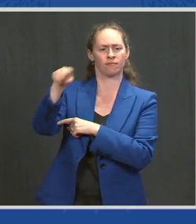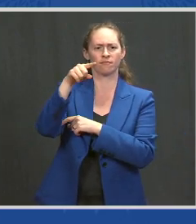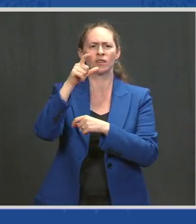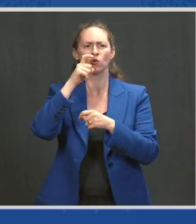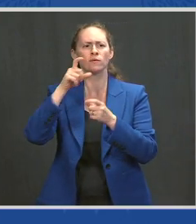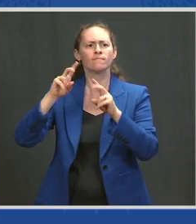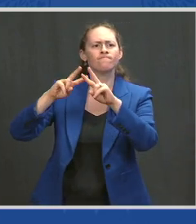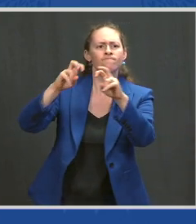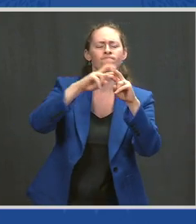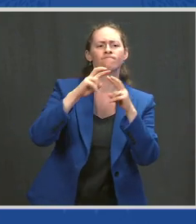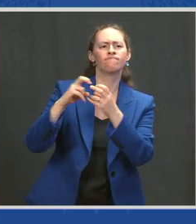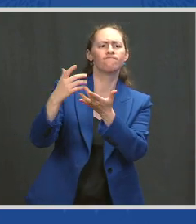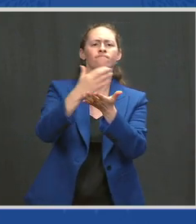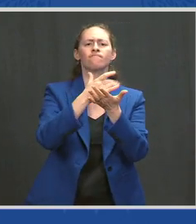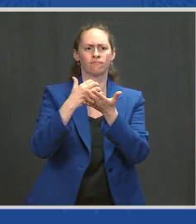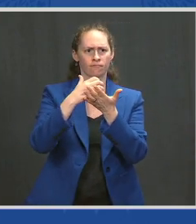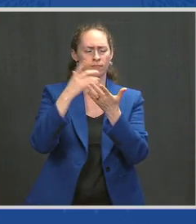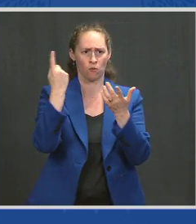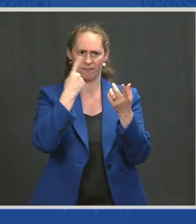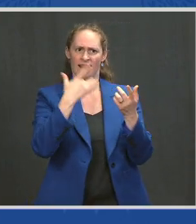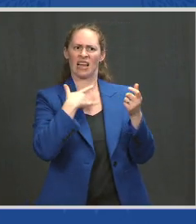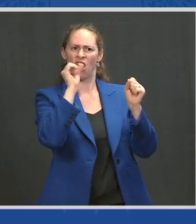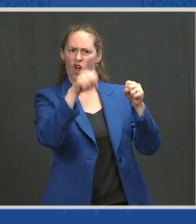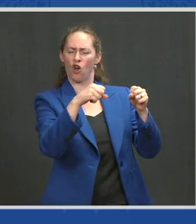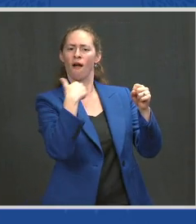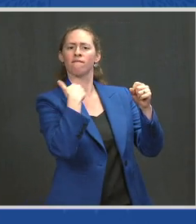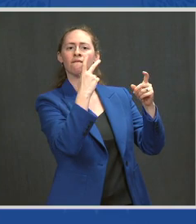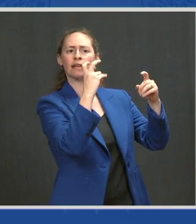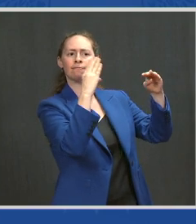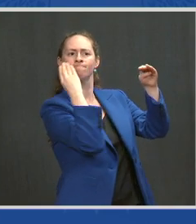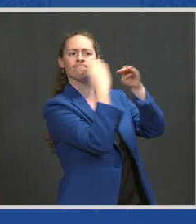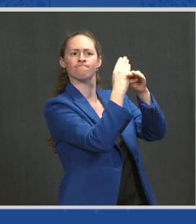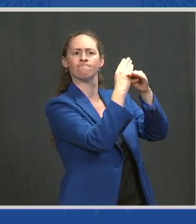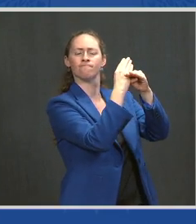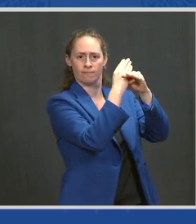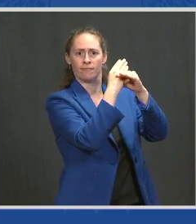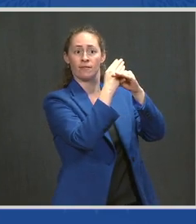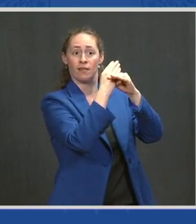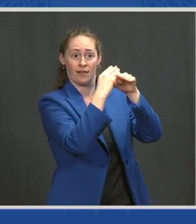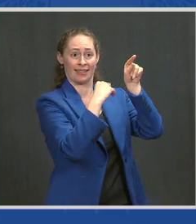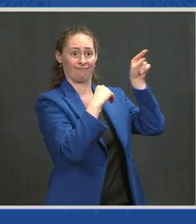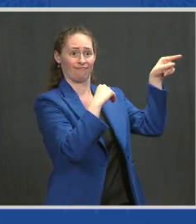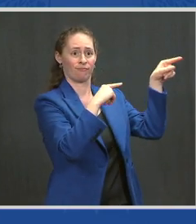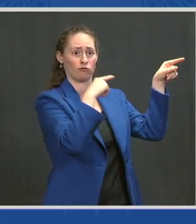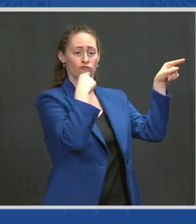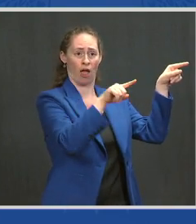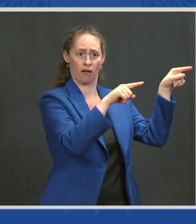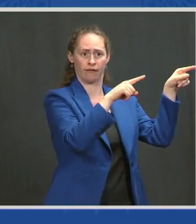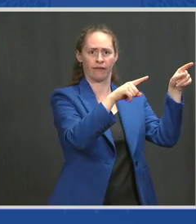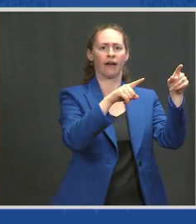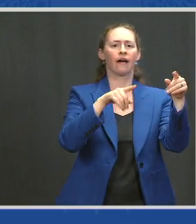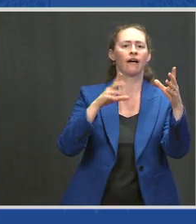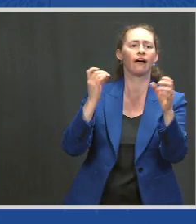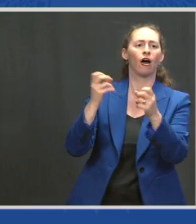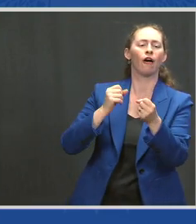and that Russia groups are behind hacks like SolarWinds and some of the ransomware attacks you just mentioned. Putin, in his news conference just now,